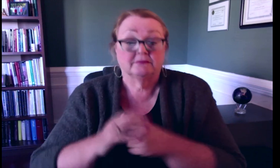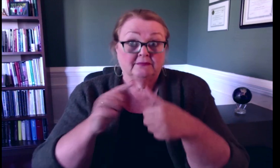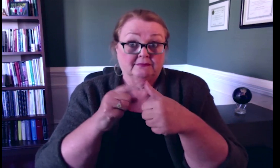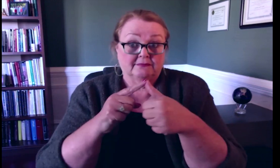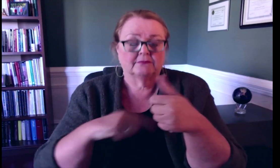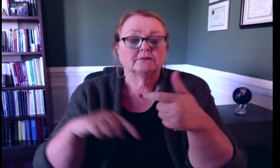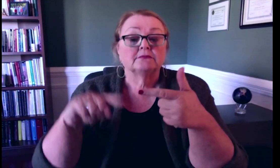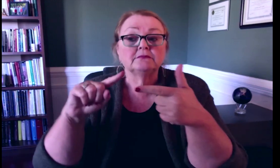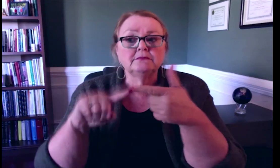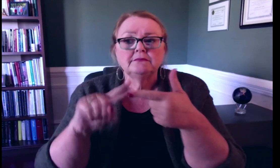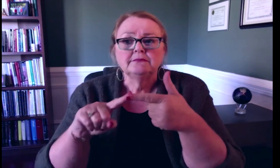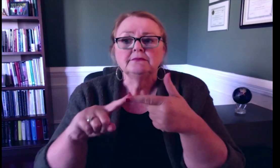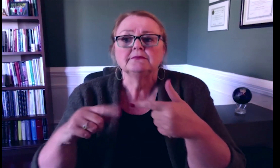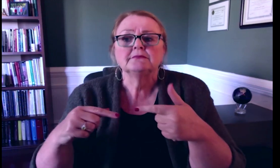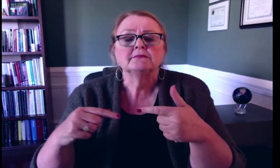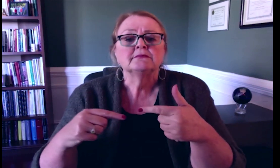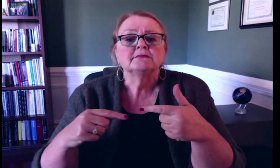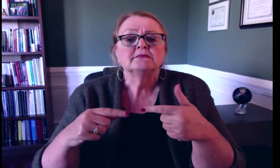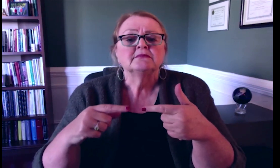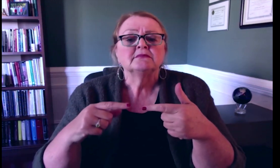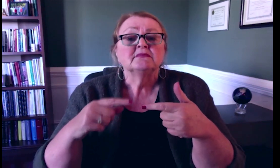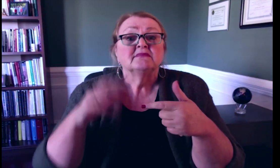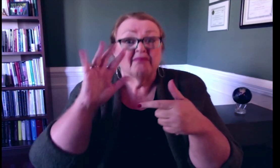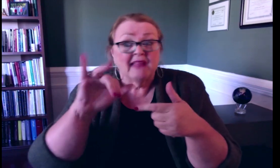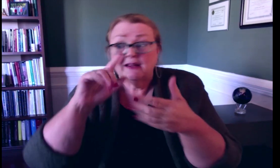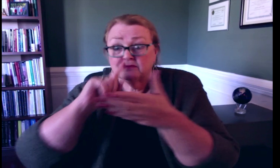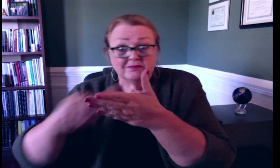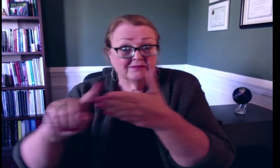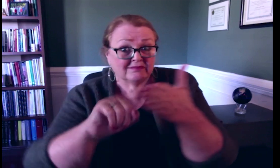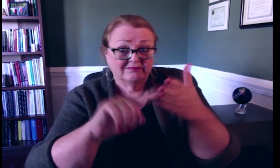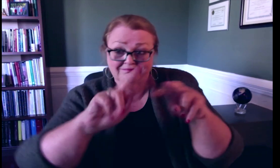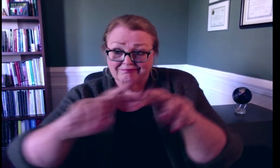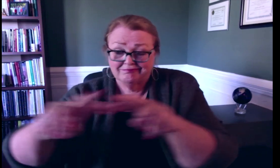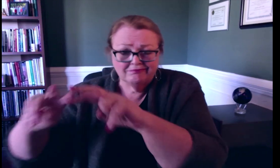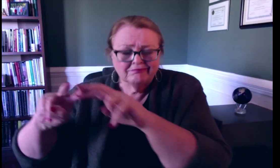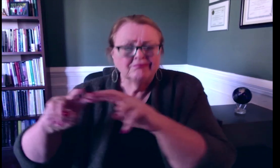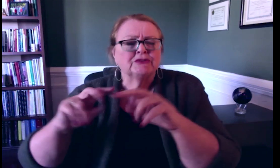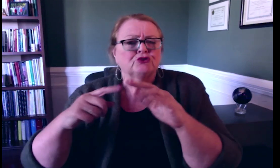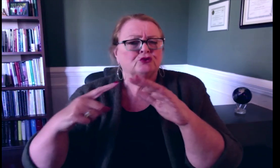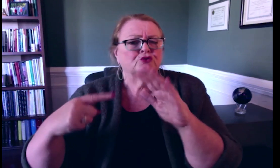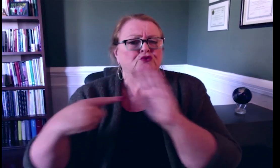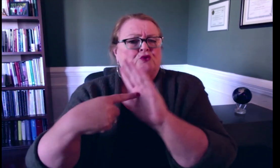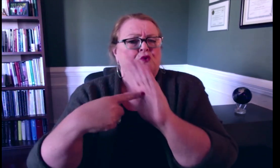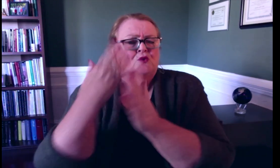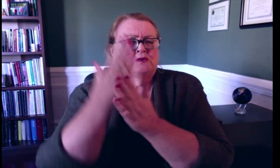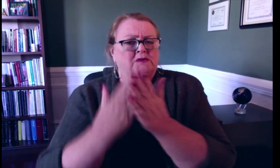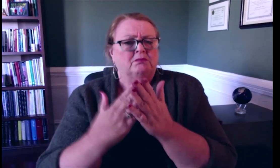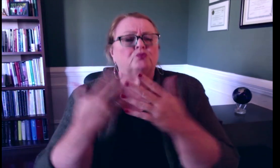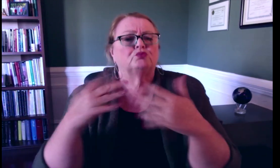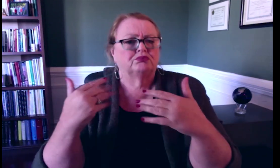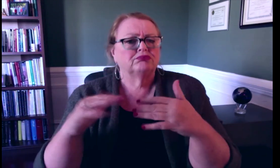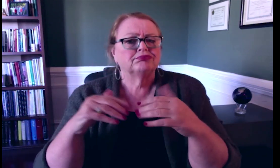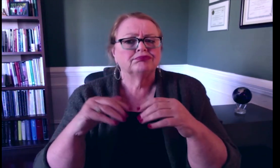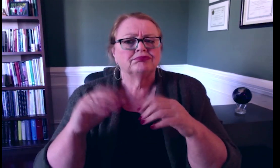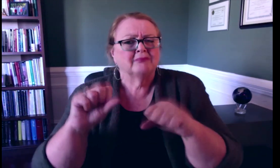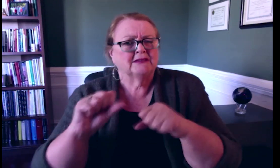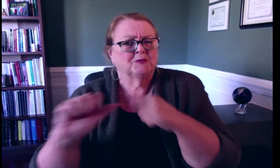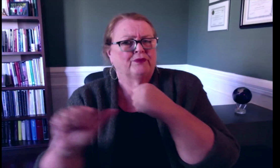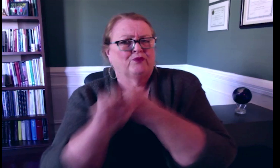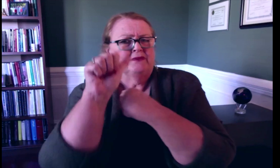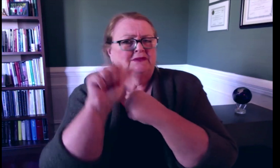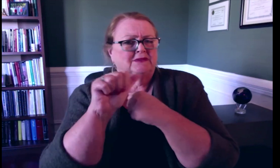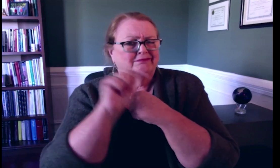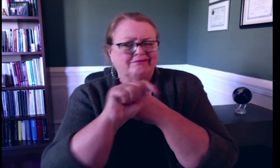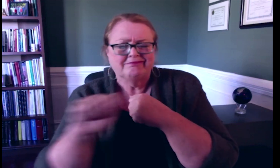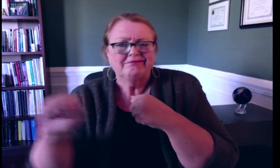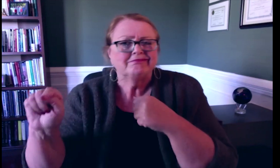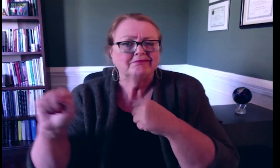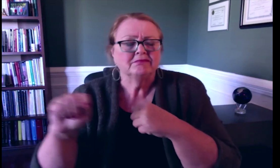The second purpose of this report is to outline the possible risks that have become